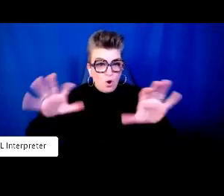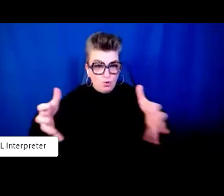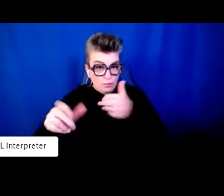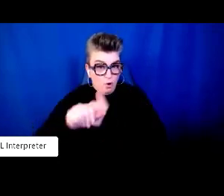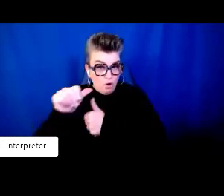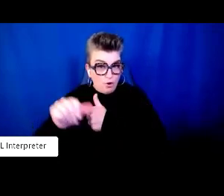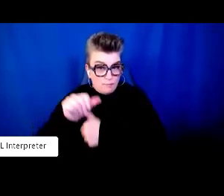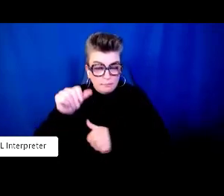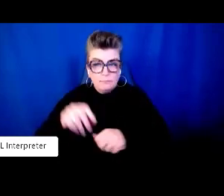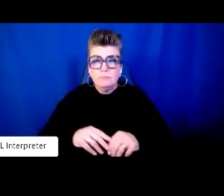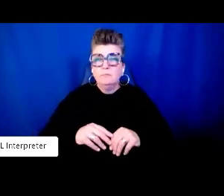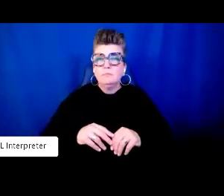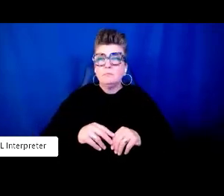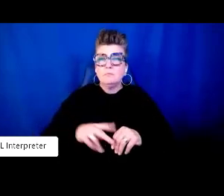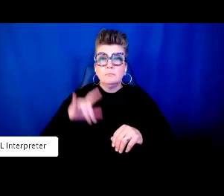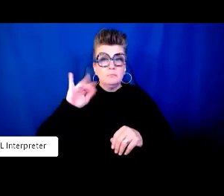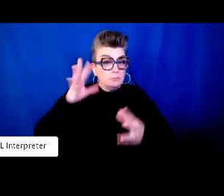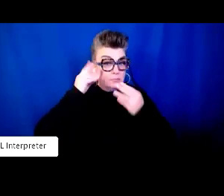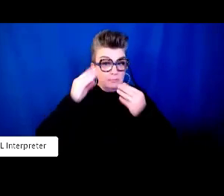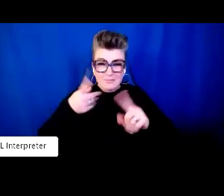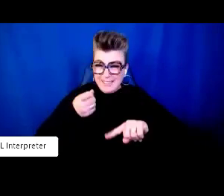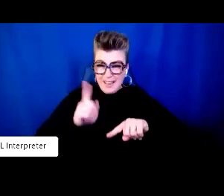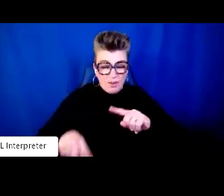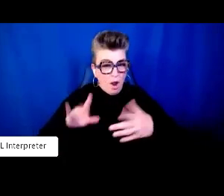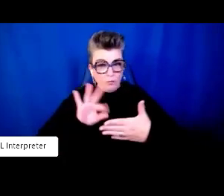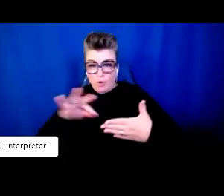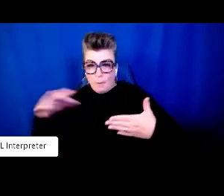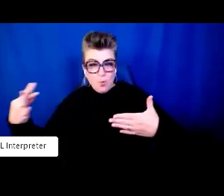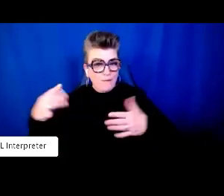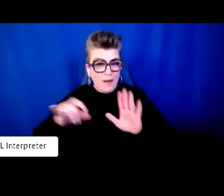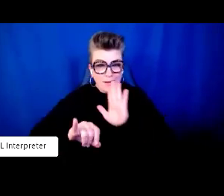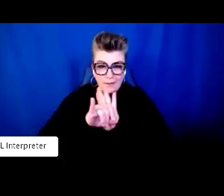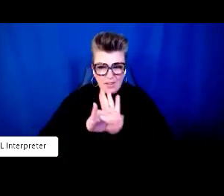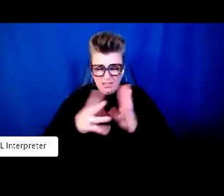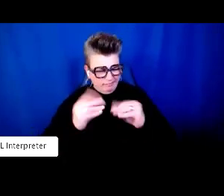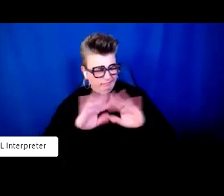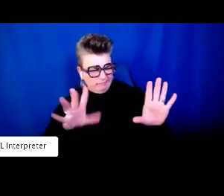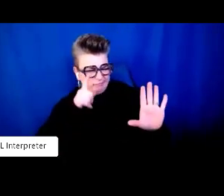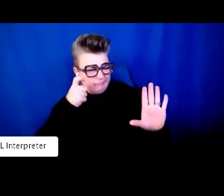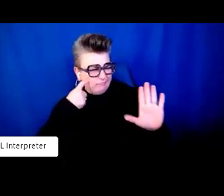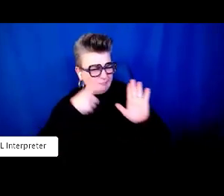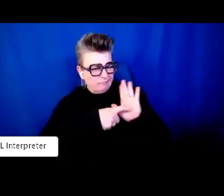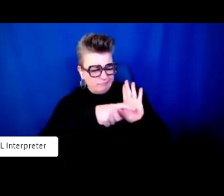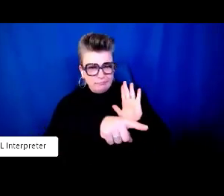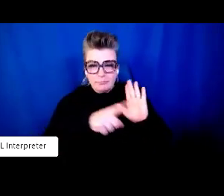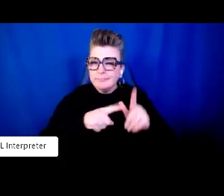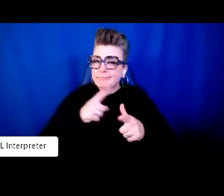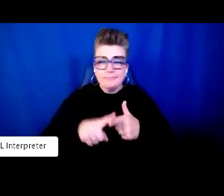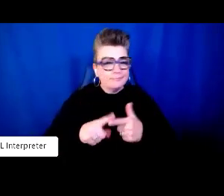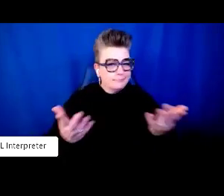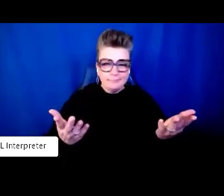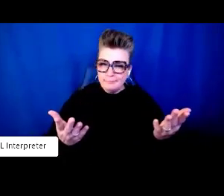if data cannot be de-identified to the standards described in the best practices and the possibility of re-identification